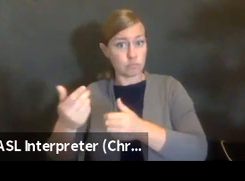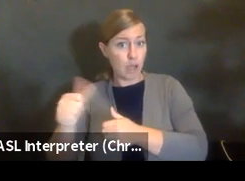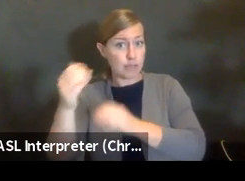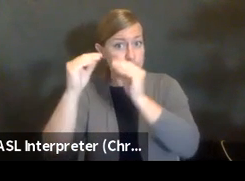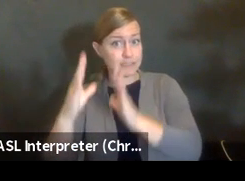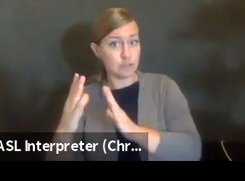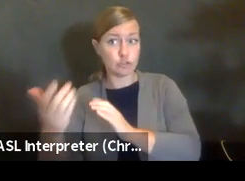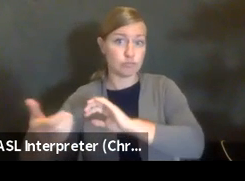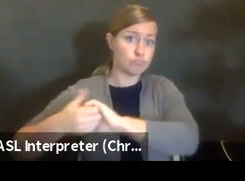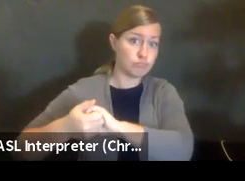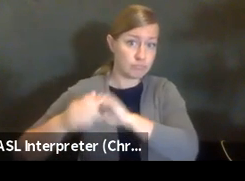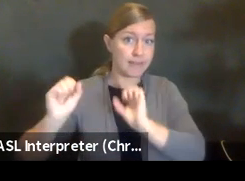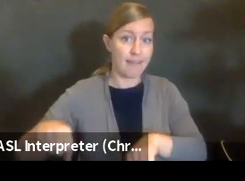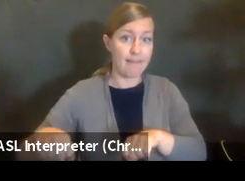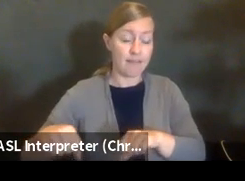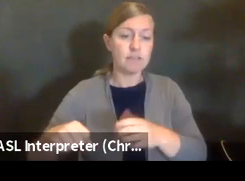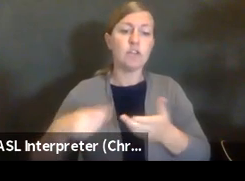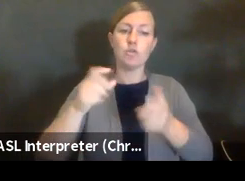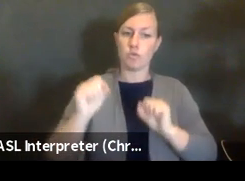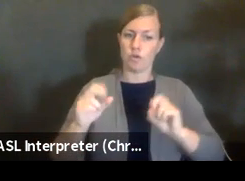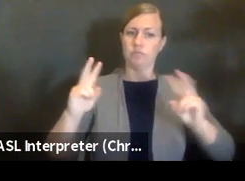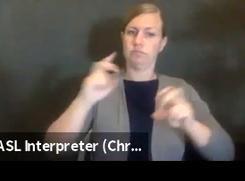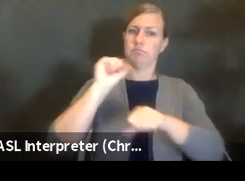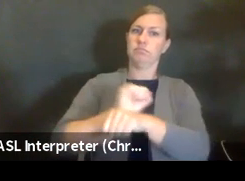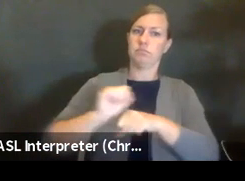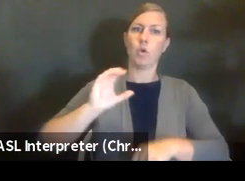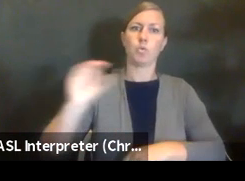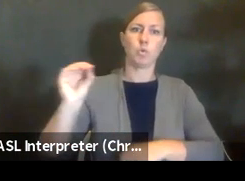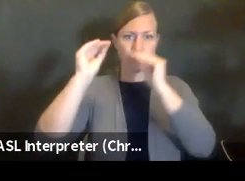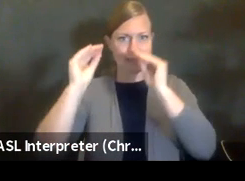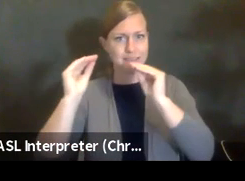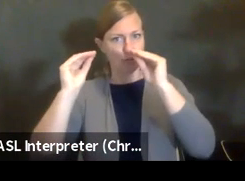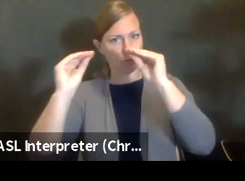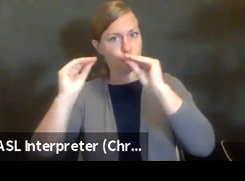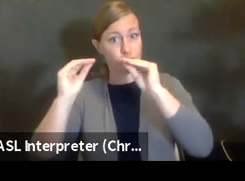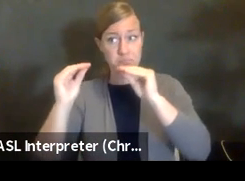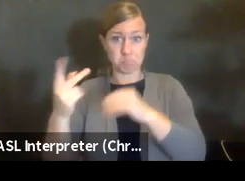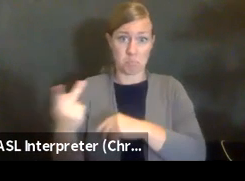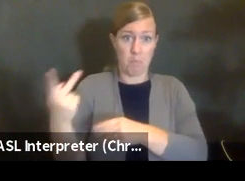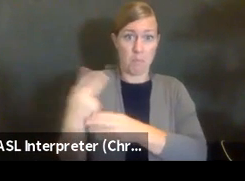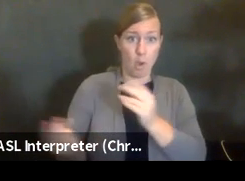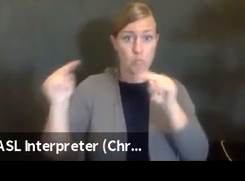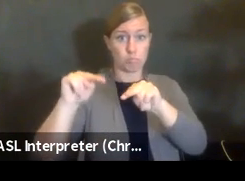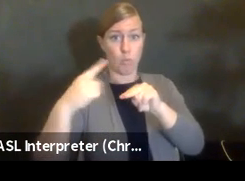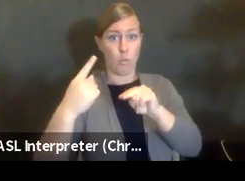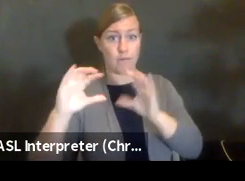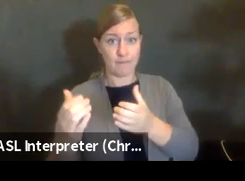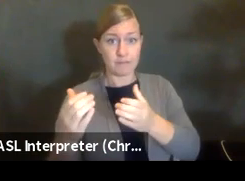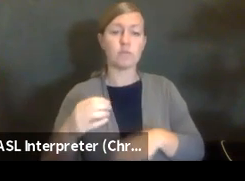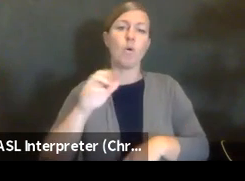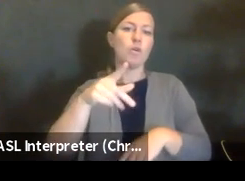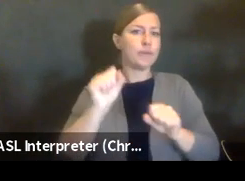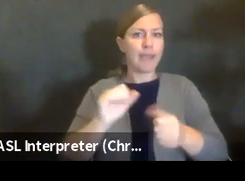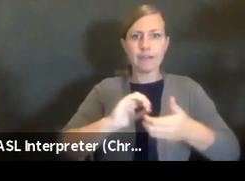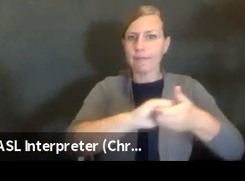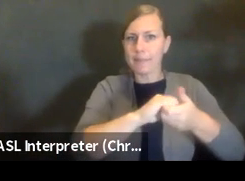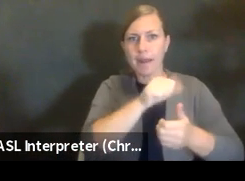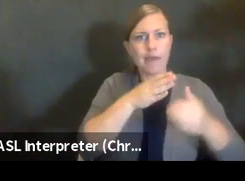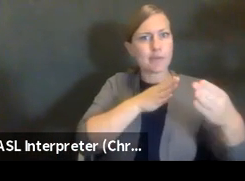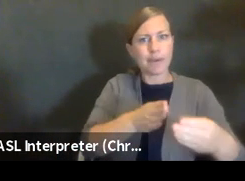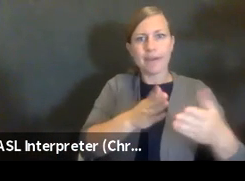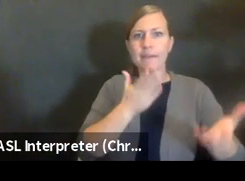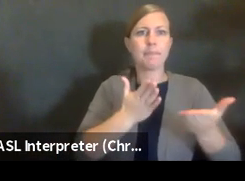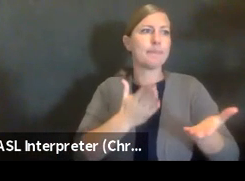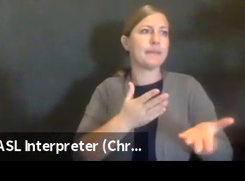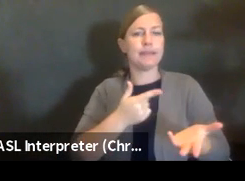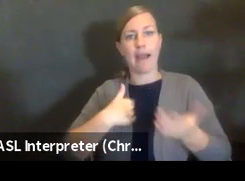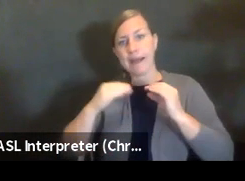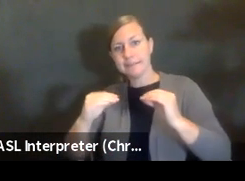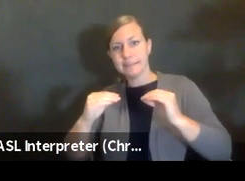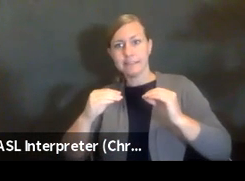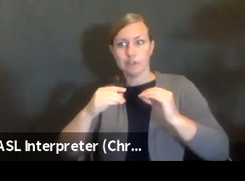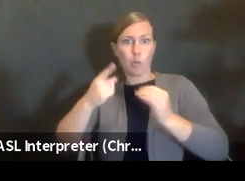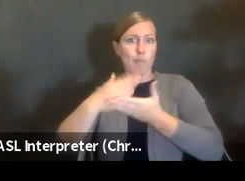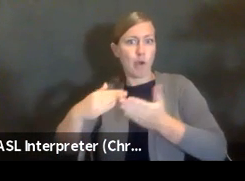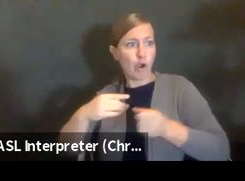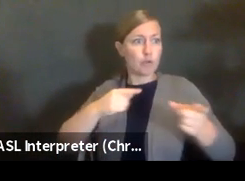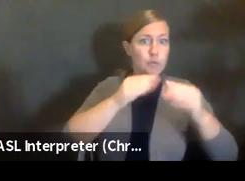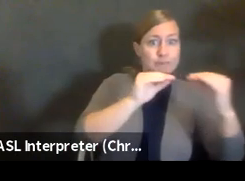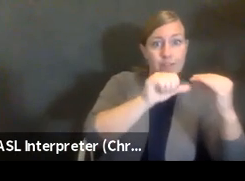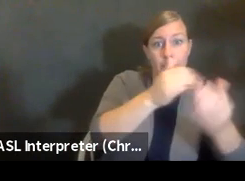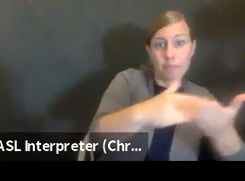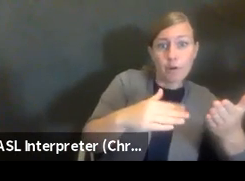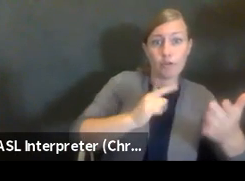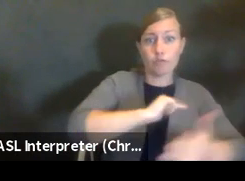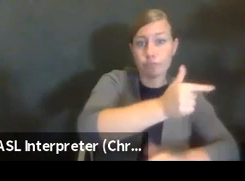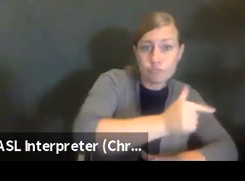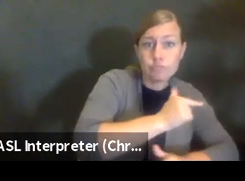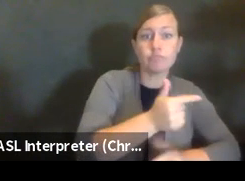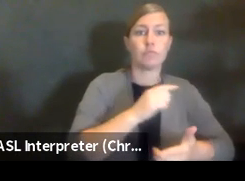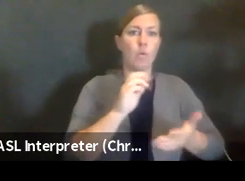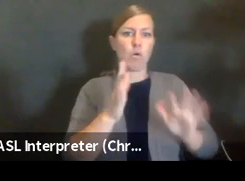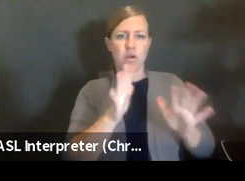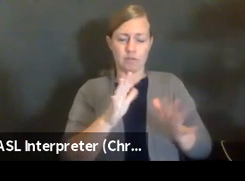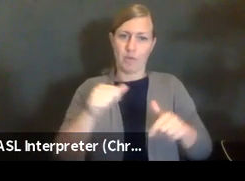Katherine Livick - ESD 112: have an, someone you actually co-teach physically with be a co-teacher with you in Google or you could create any kind of other collaboration with someone else that you teach with, that you can think of. It's that great opportunity to rethink what you're doing.